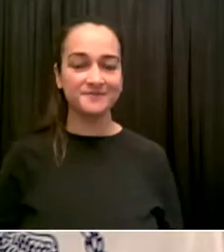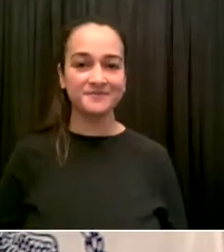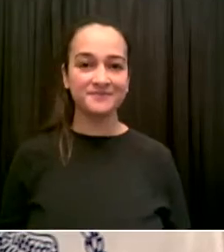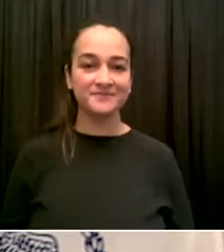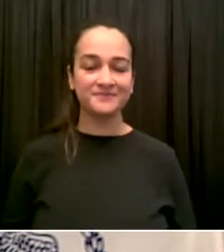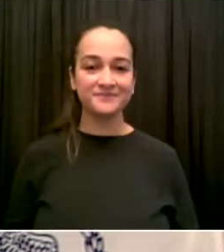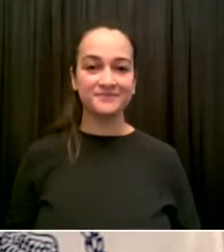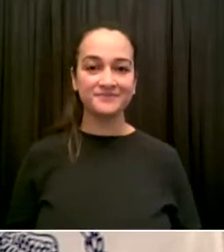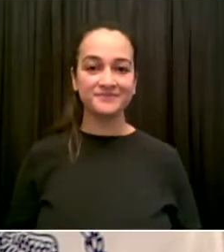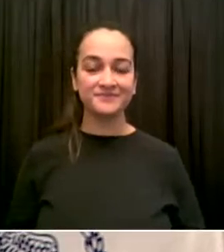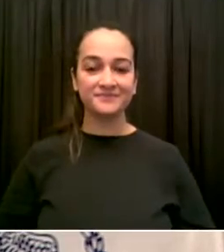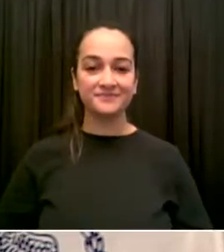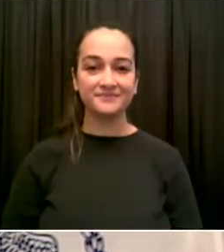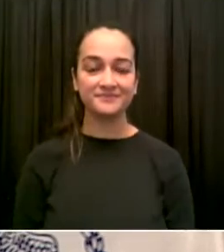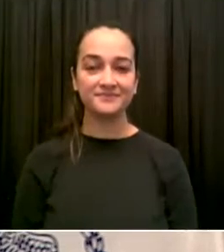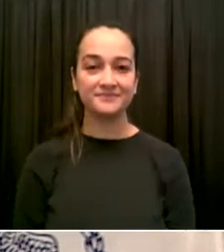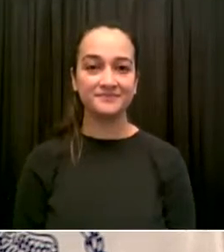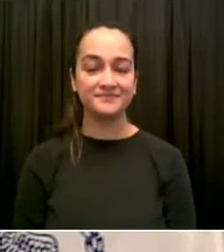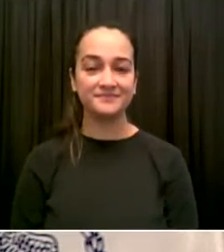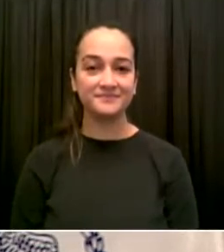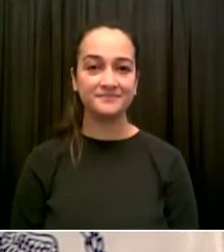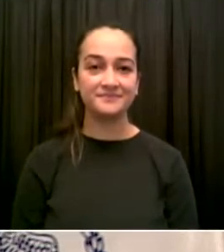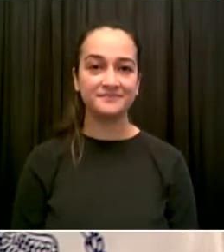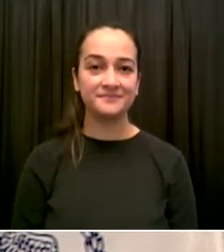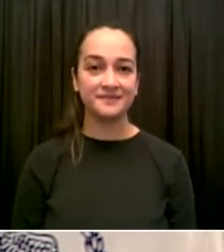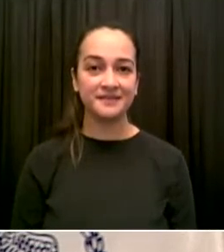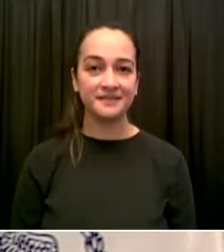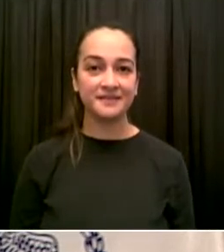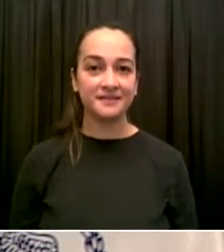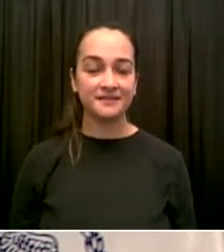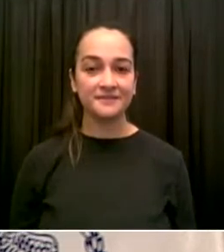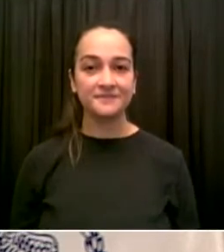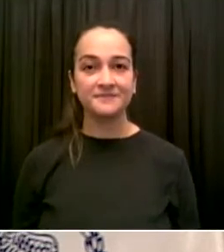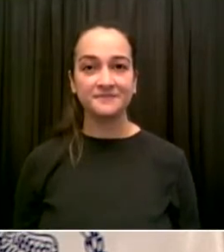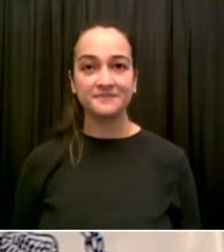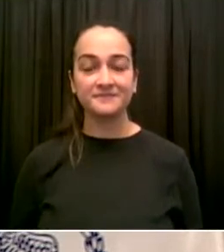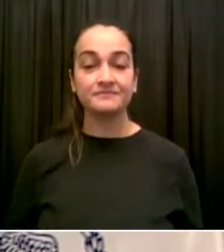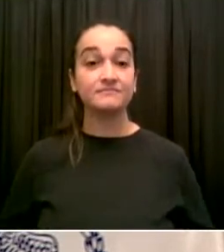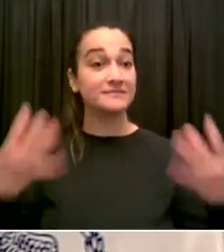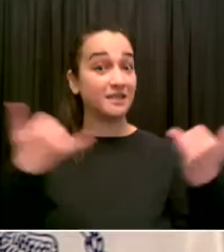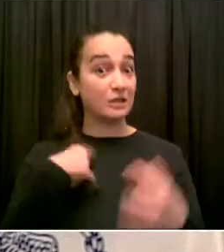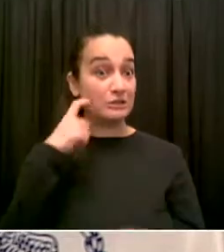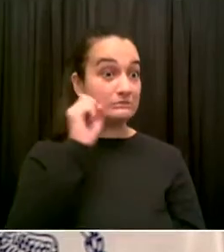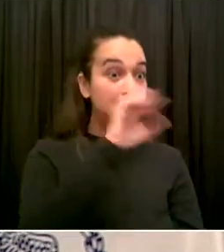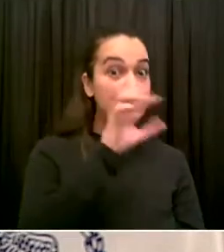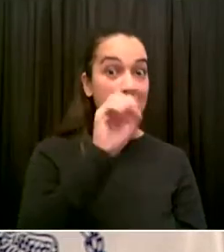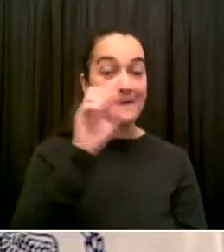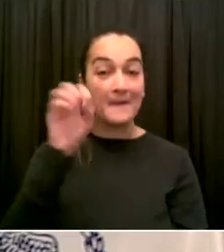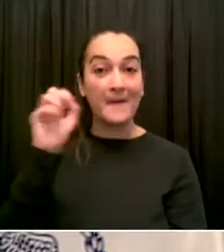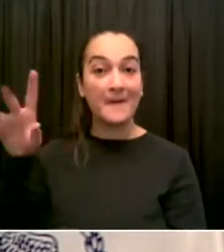TO FIND THE NEXT GOOD THING. THANK YOU.